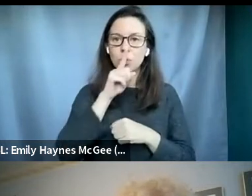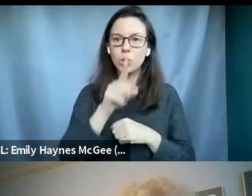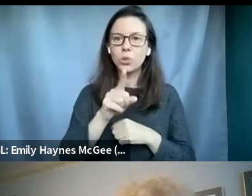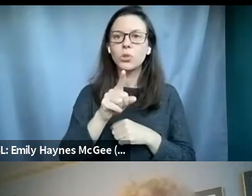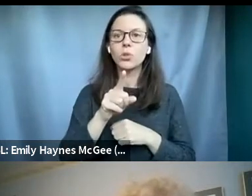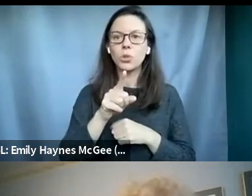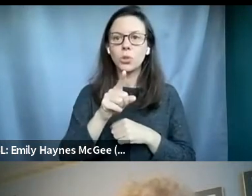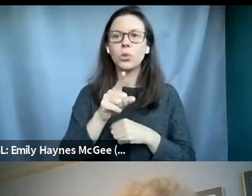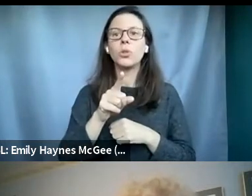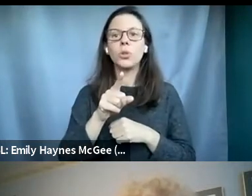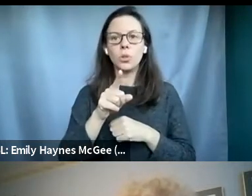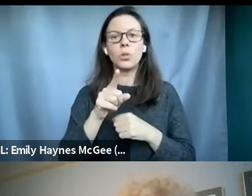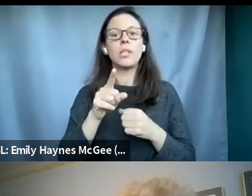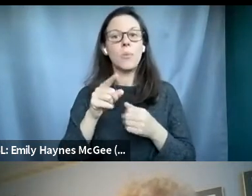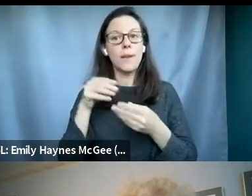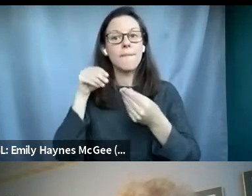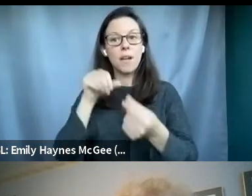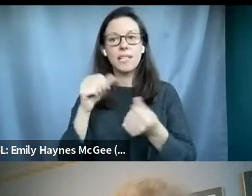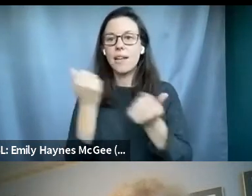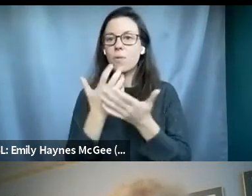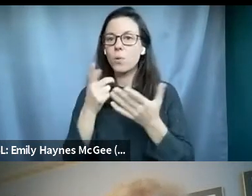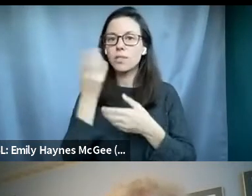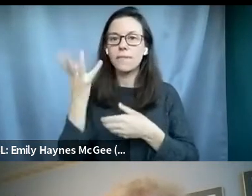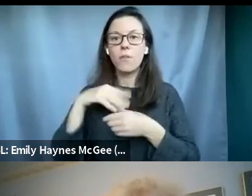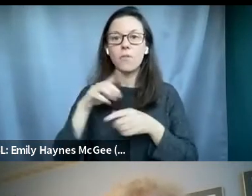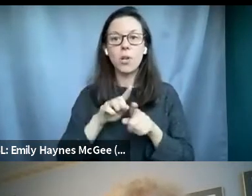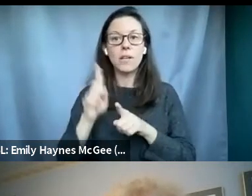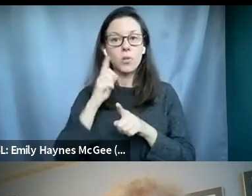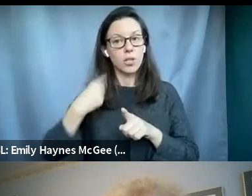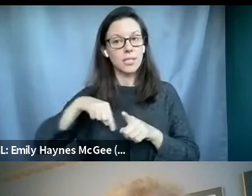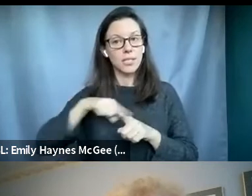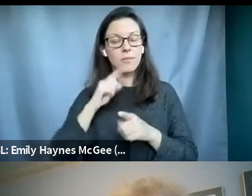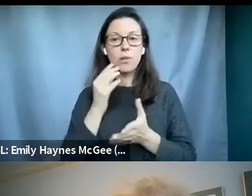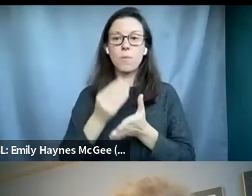who was involved and we also for ourselves decided to purchase musical equipment and